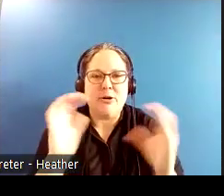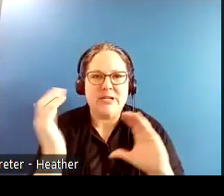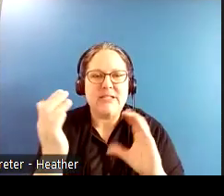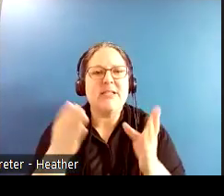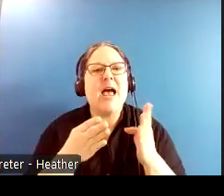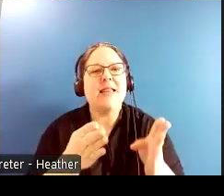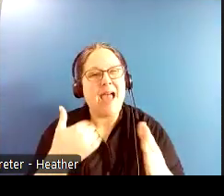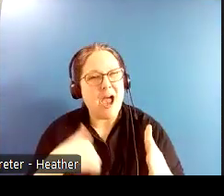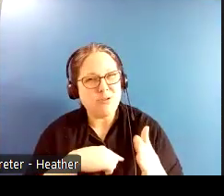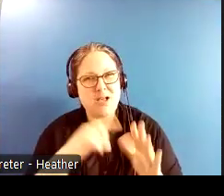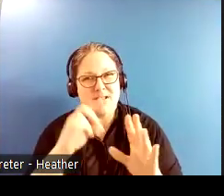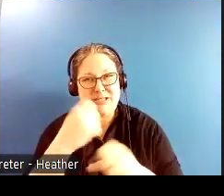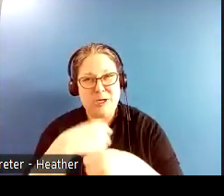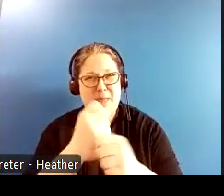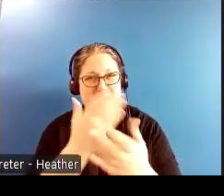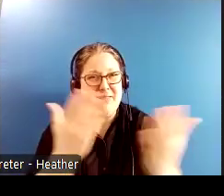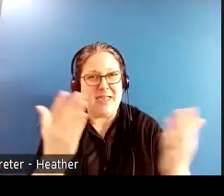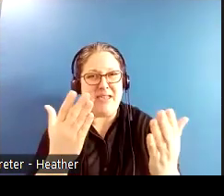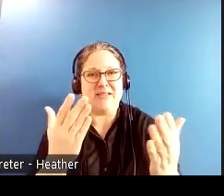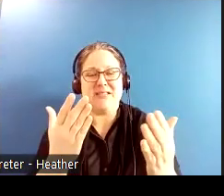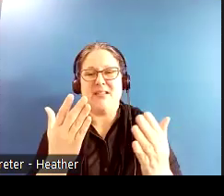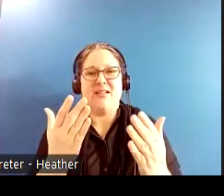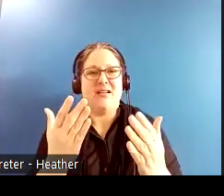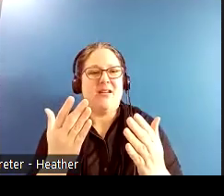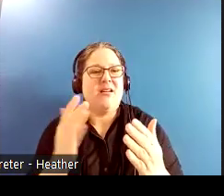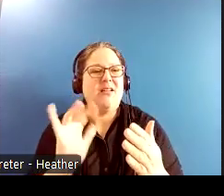that most people in this room will have used like tests, factor analysis,